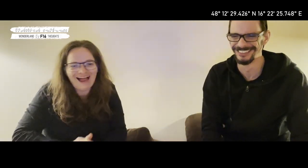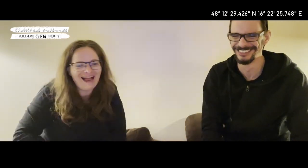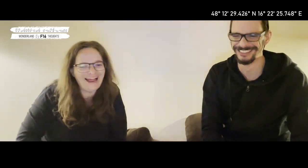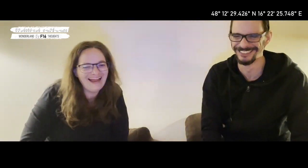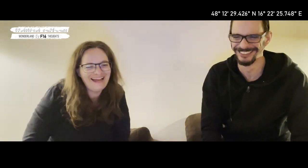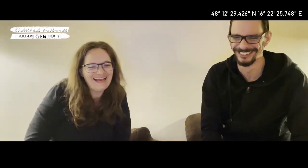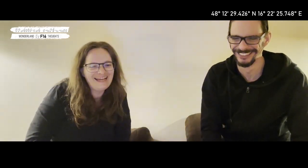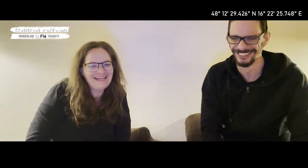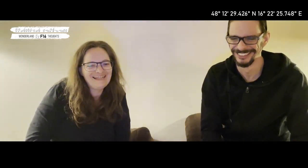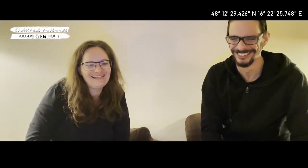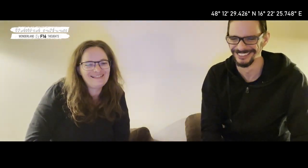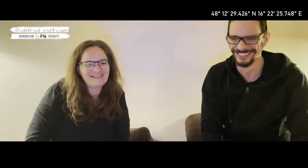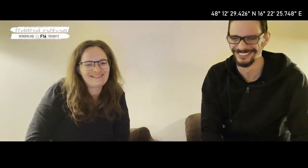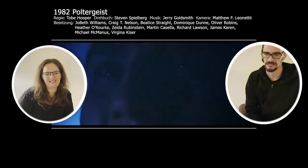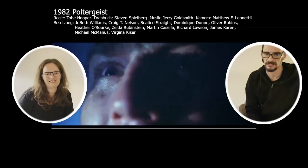We don't have time. This has to happen faster.